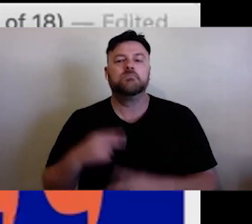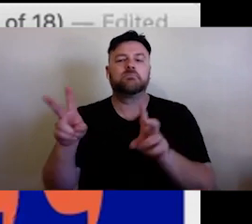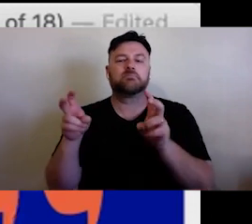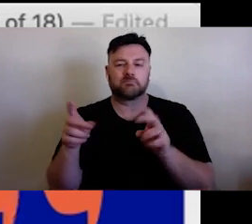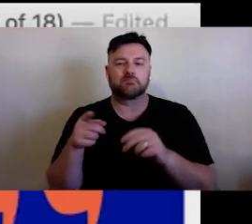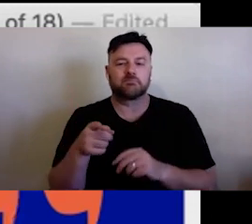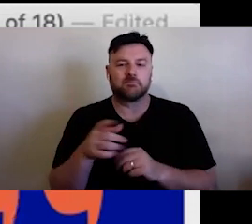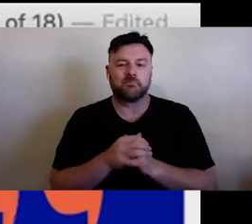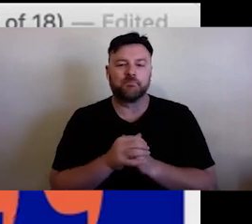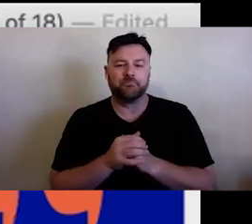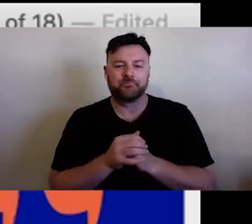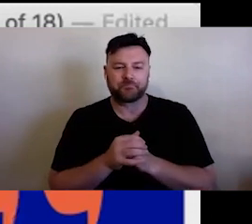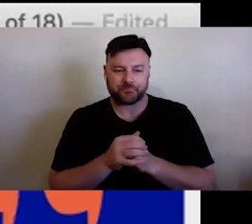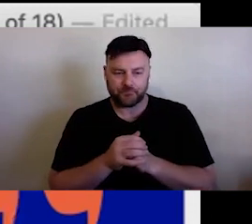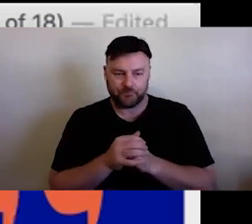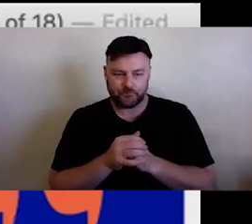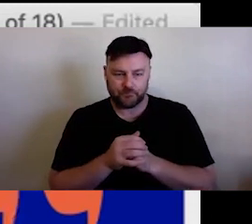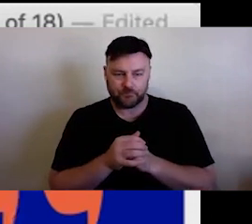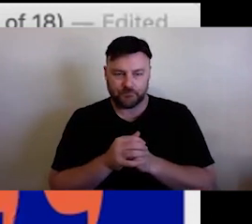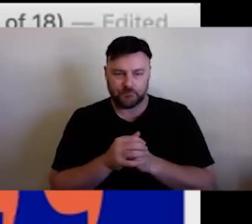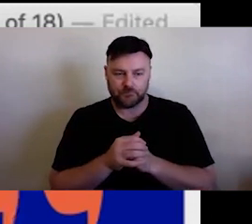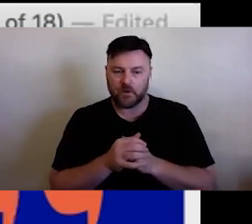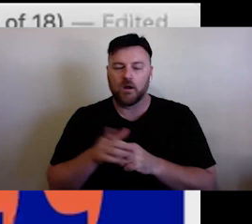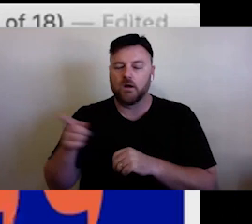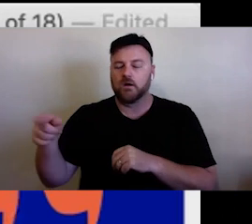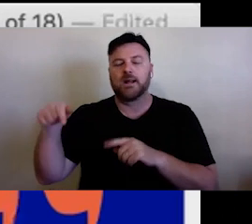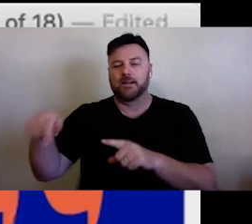digital coach in Australia who coaches people through going online,